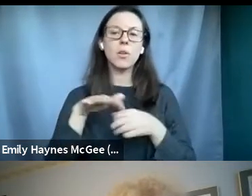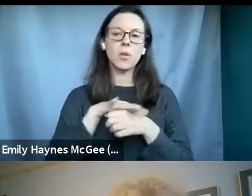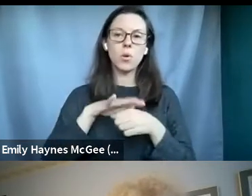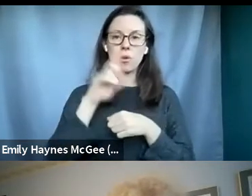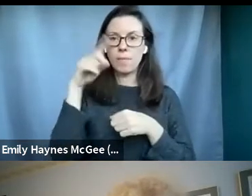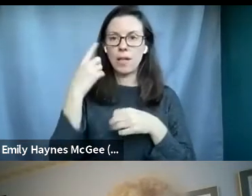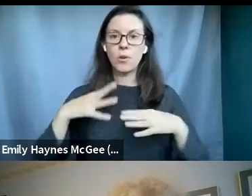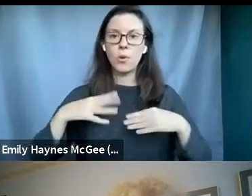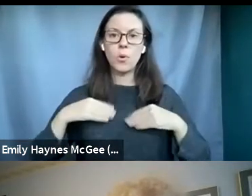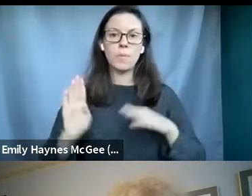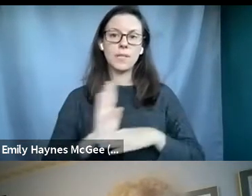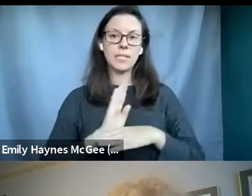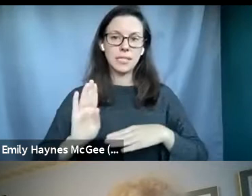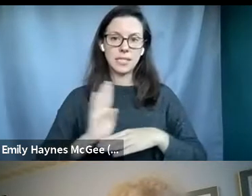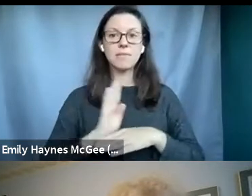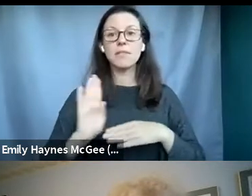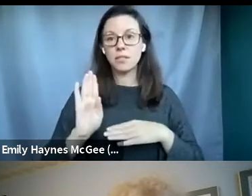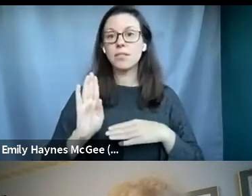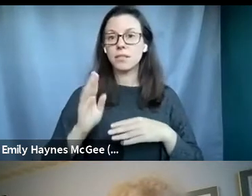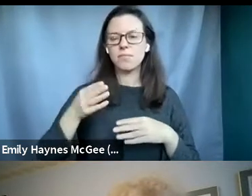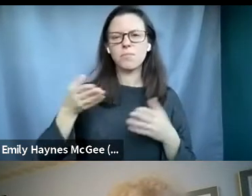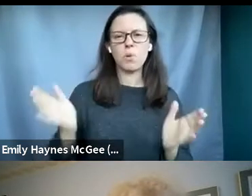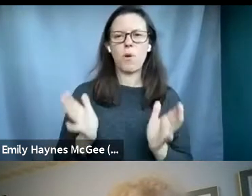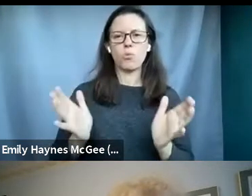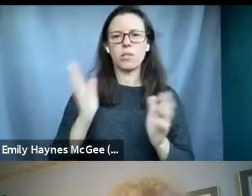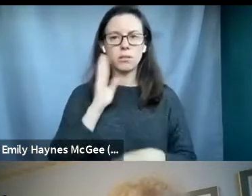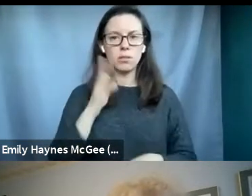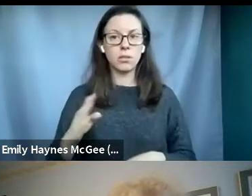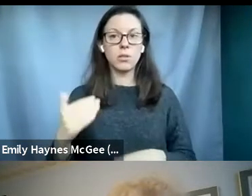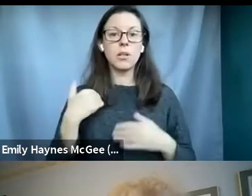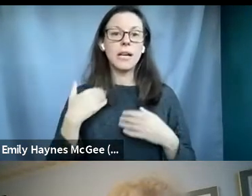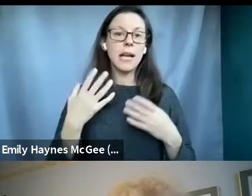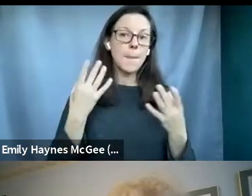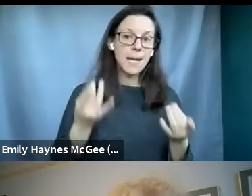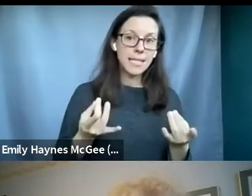Baltimore, so we had meditation. This is the visual arts workshop.